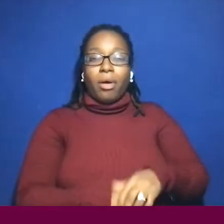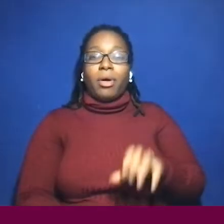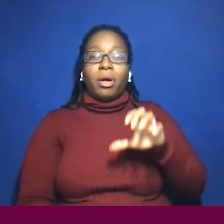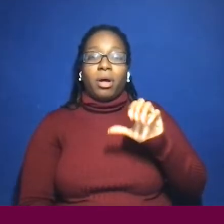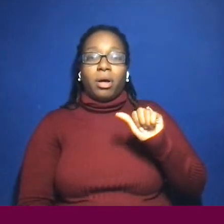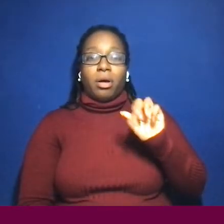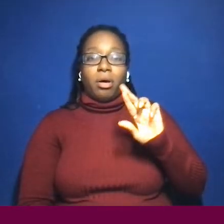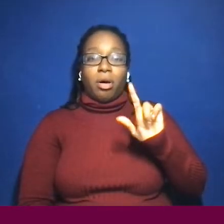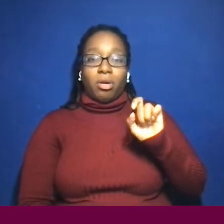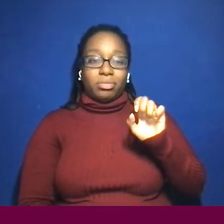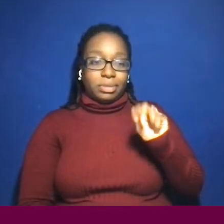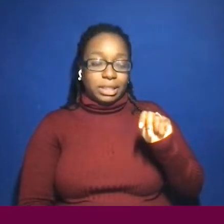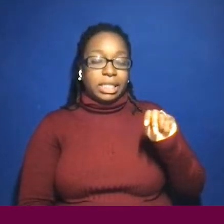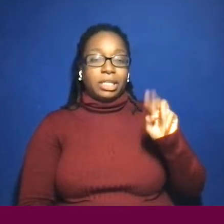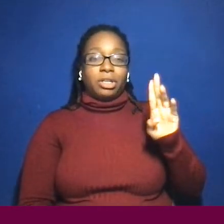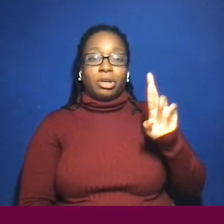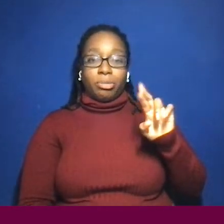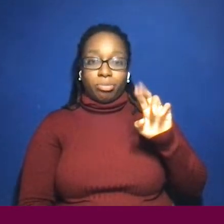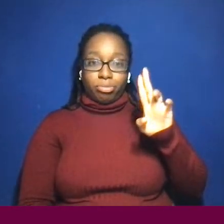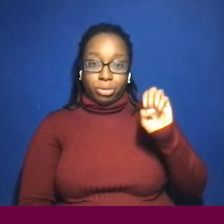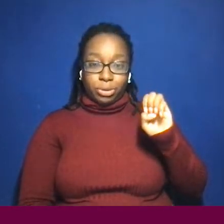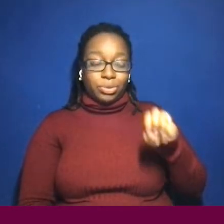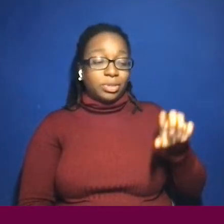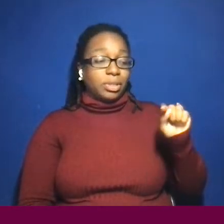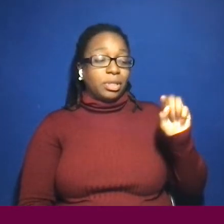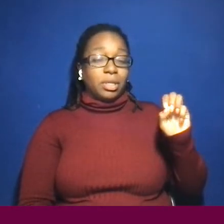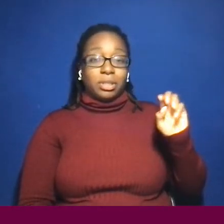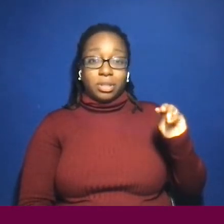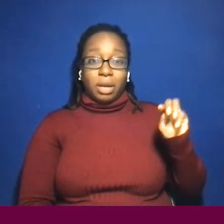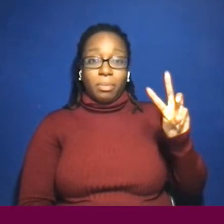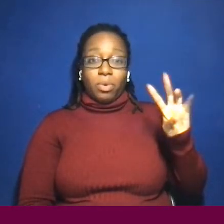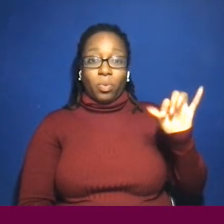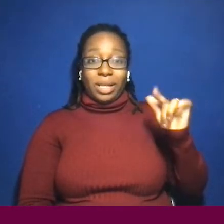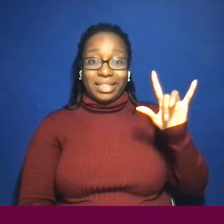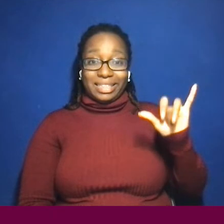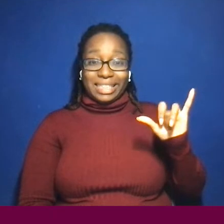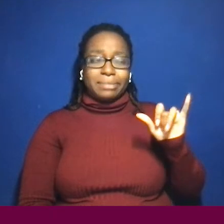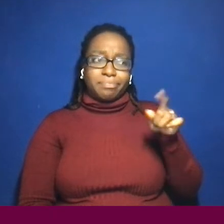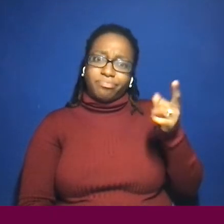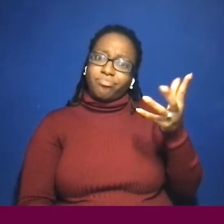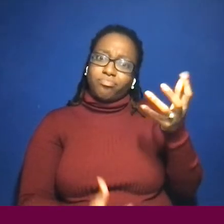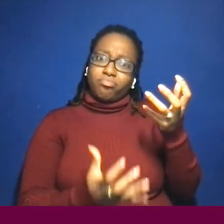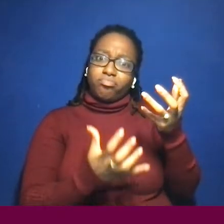Ridley, and they read the book and they wanted to make this. They wanted to do the adaptation.